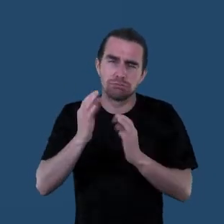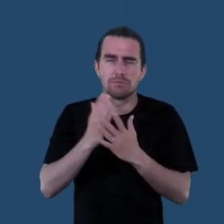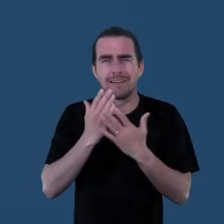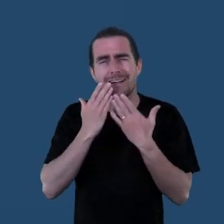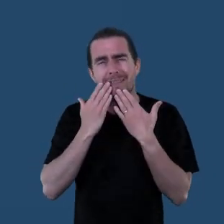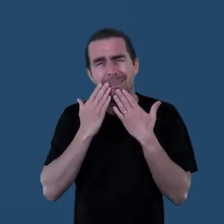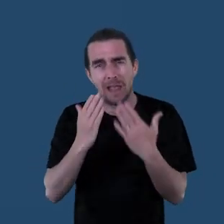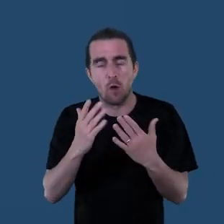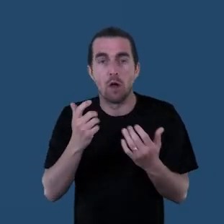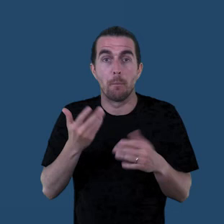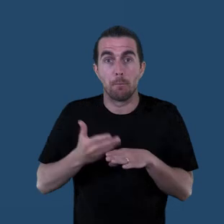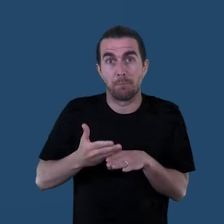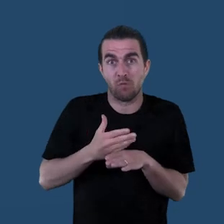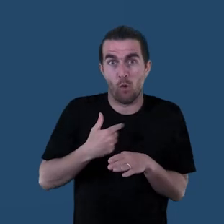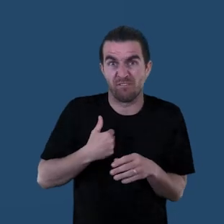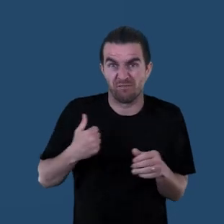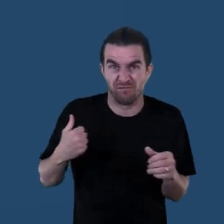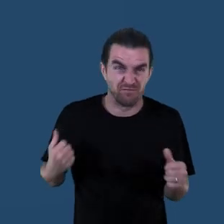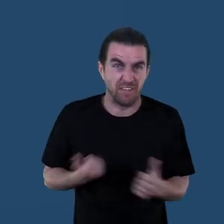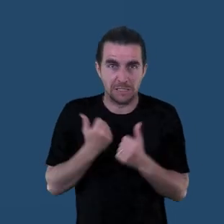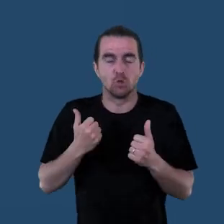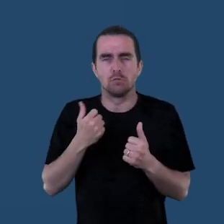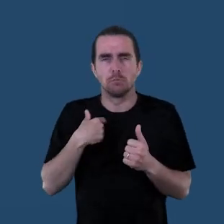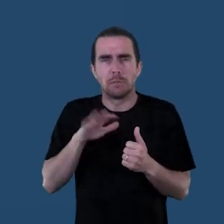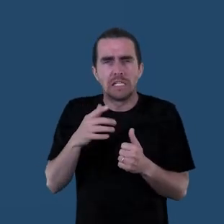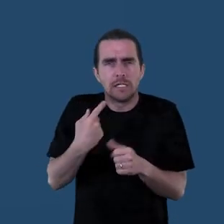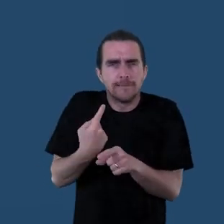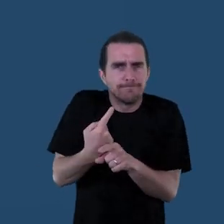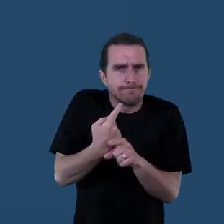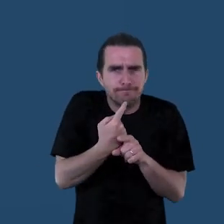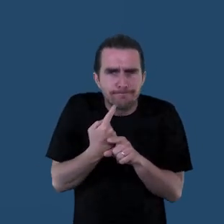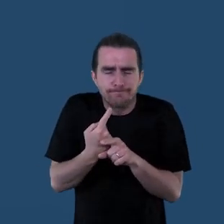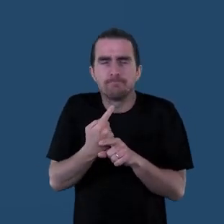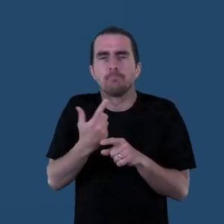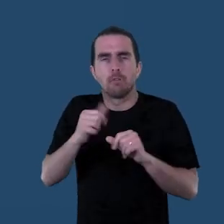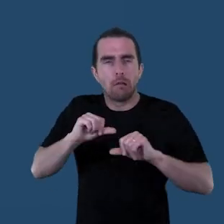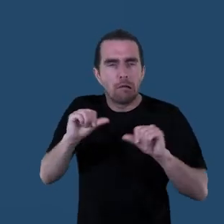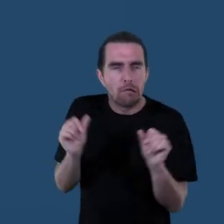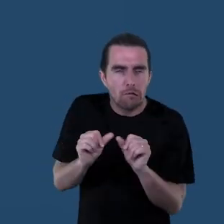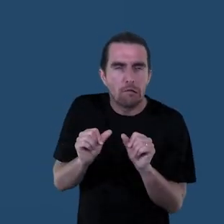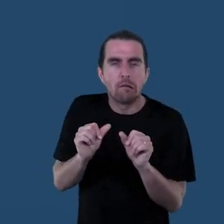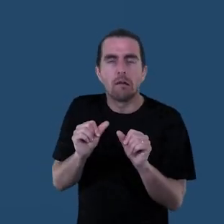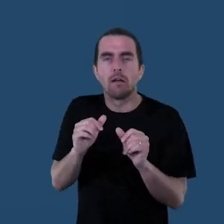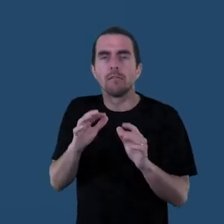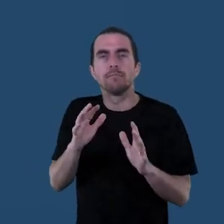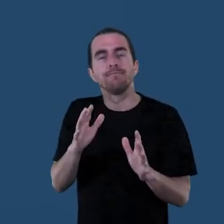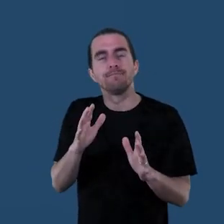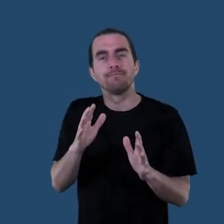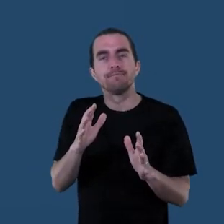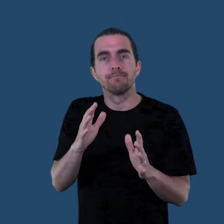Just before we wrap up, we did mention this actually very briefly earlier on in the show,